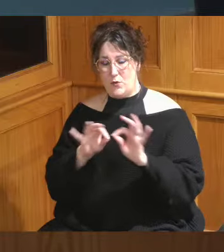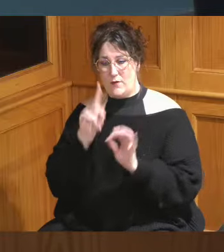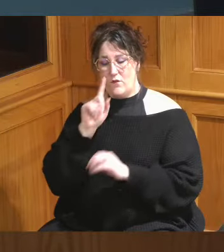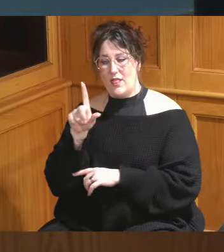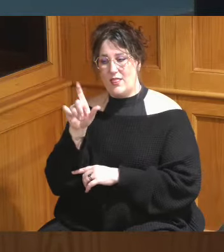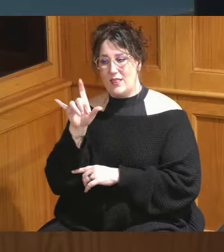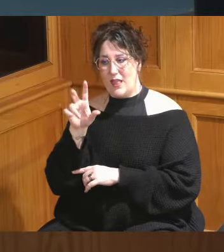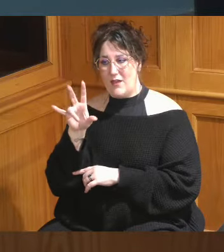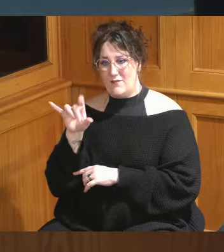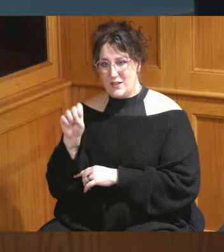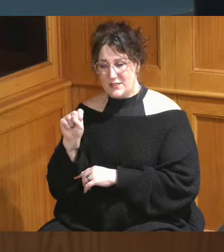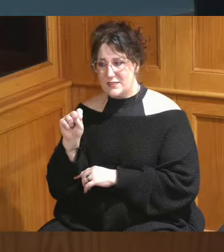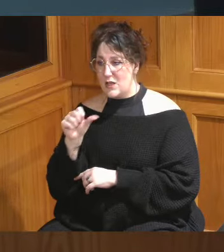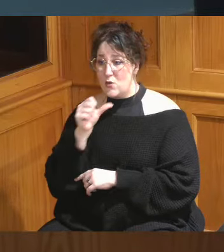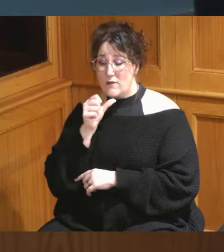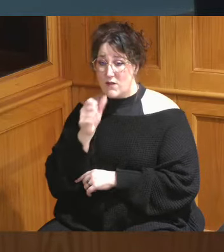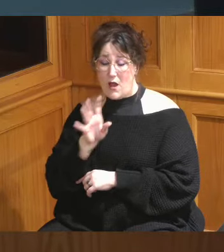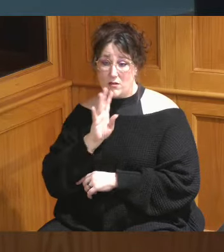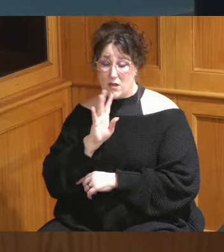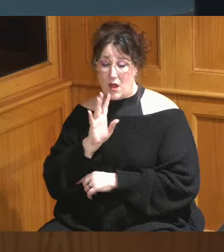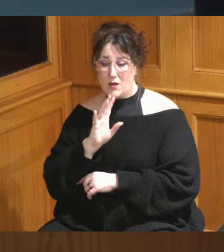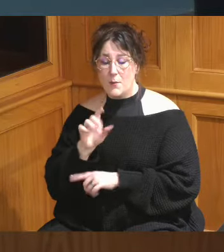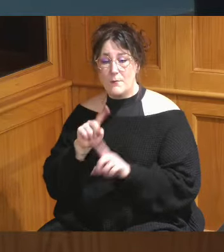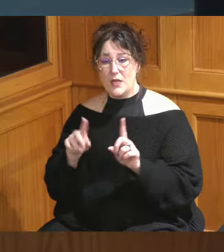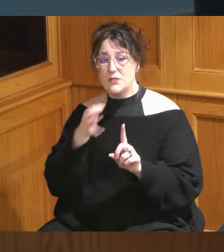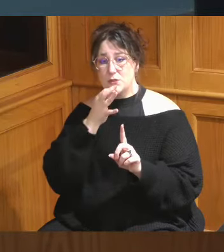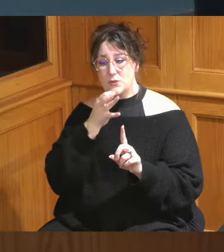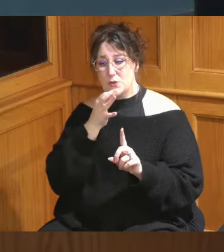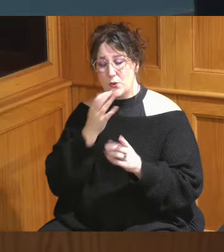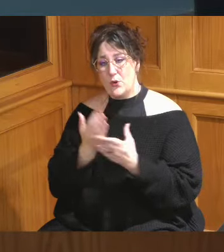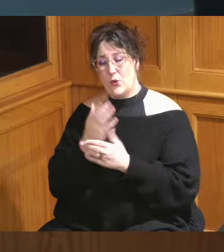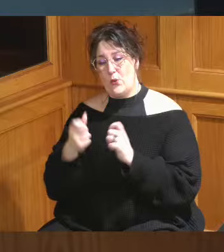whole lot about the levies here. We're going to have ongoing conversations come the new year on